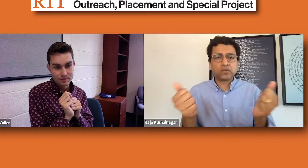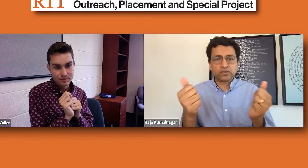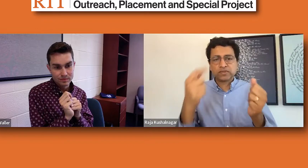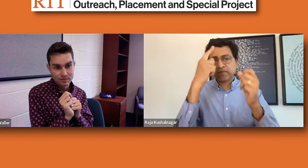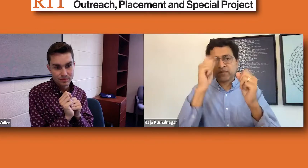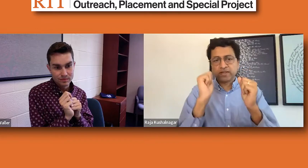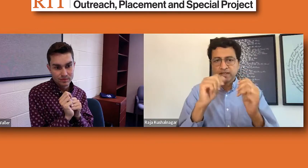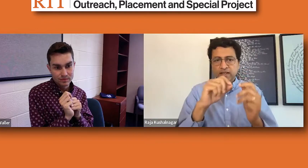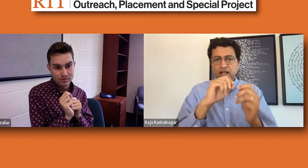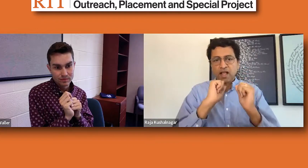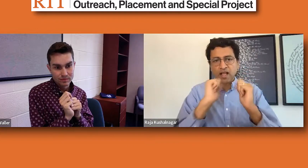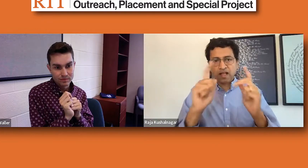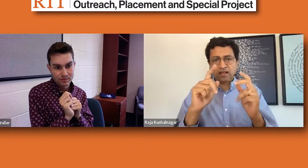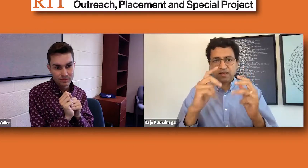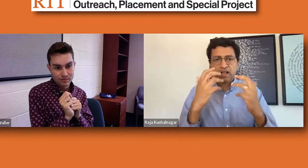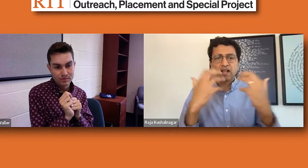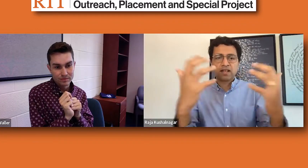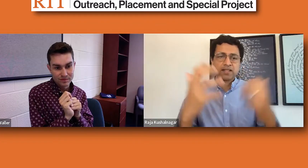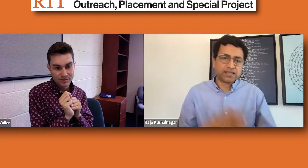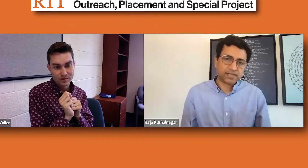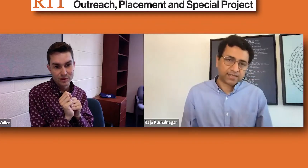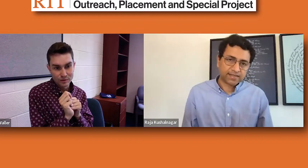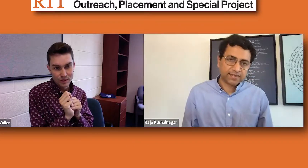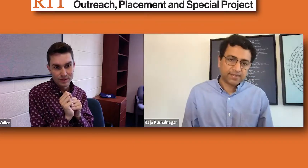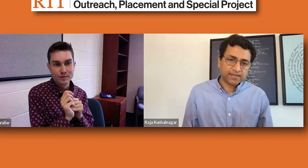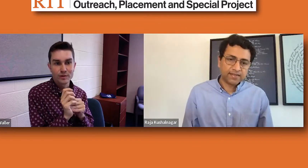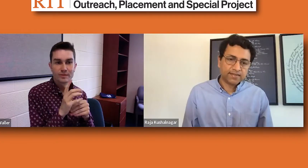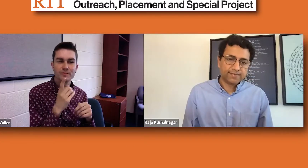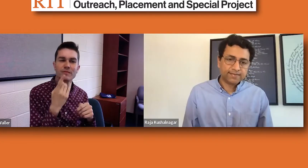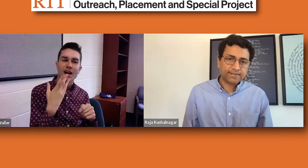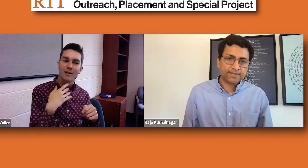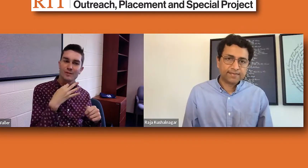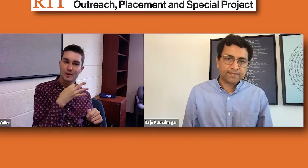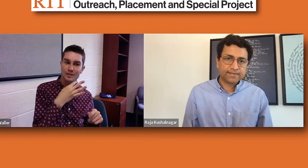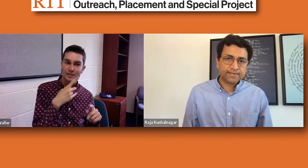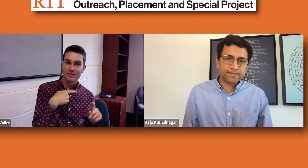the most inclusive solutions for everybody involved.